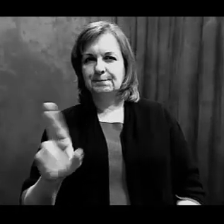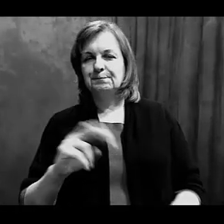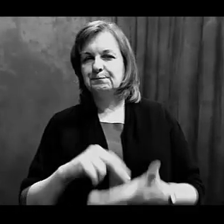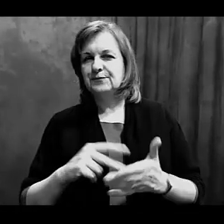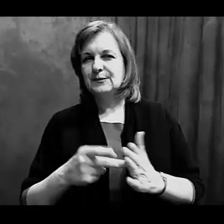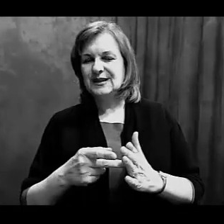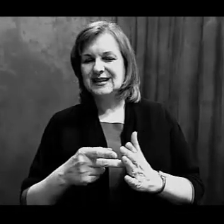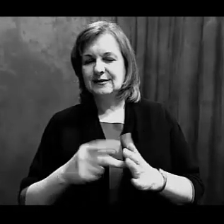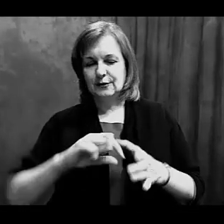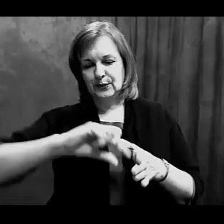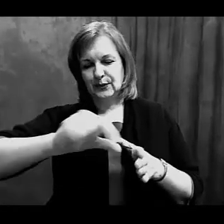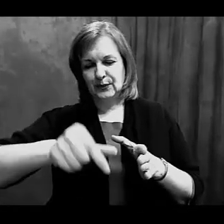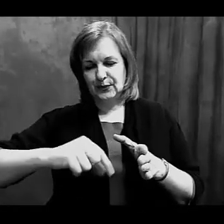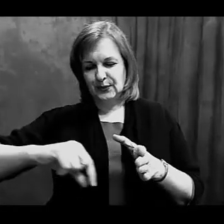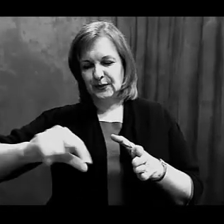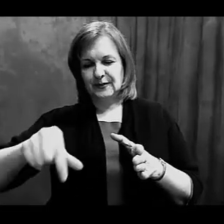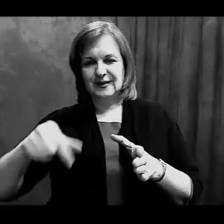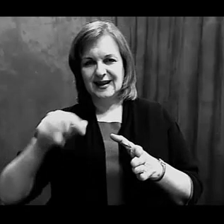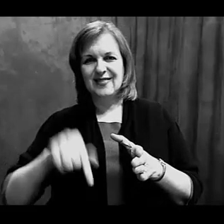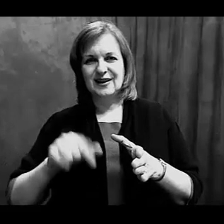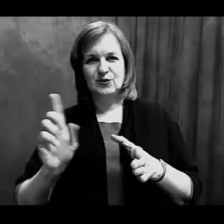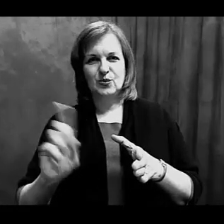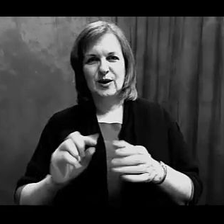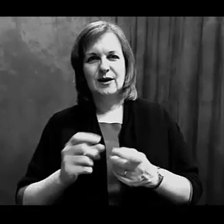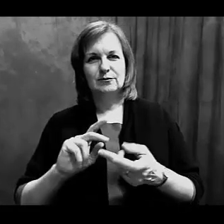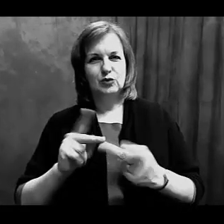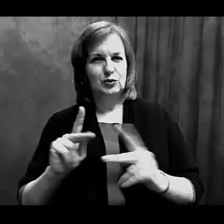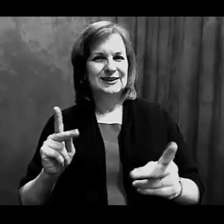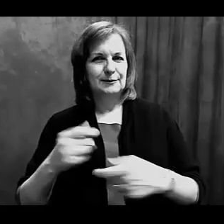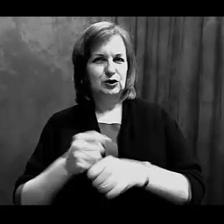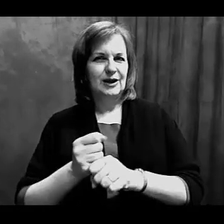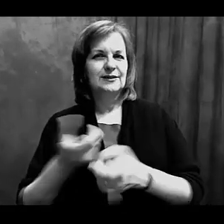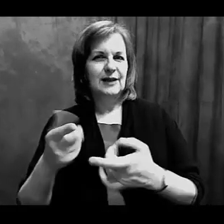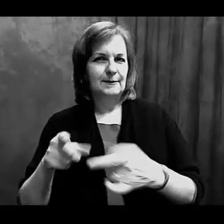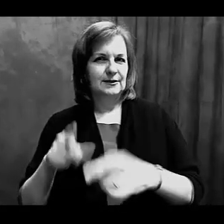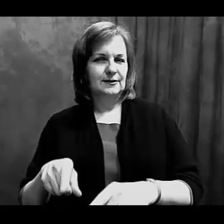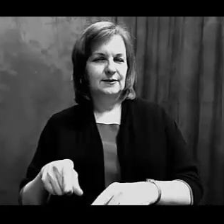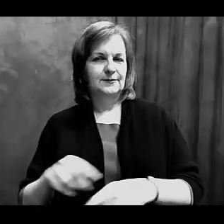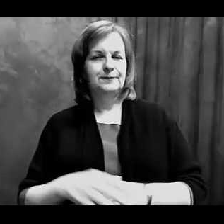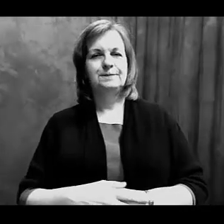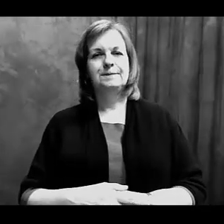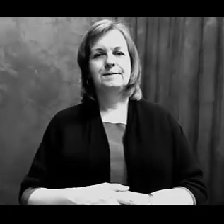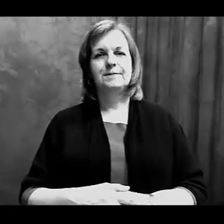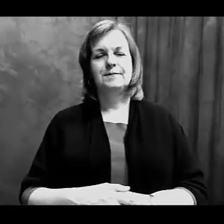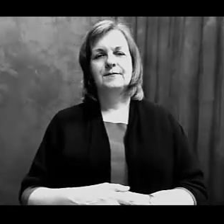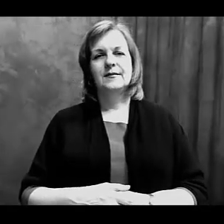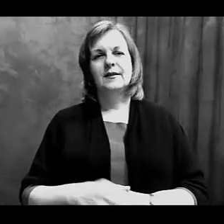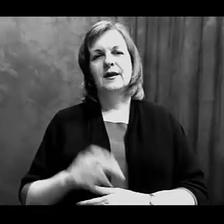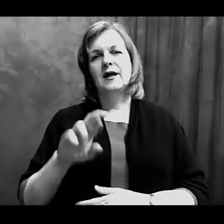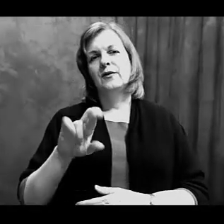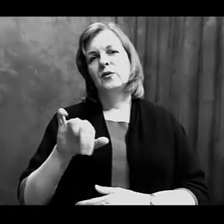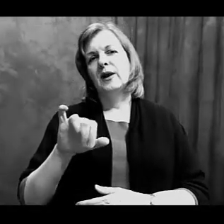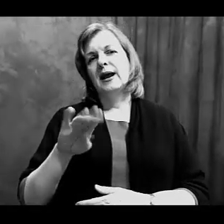indicating that this is where we're going to have a lot of protein production done -- so these ribosomes